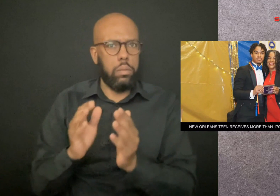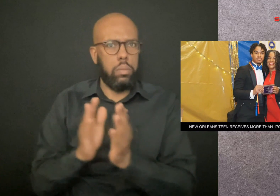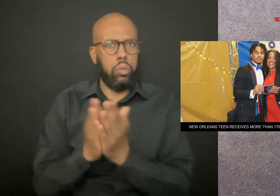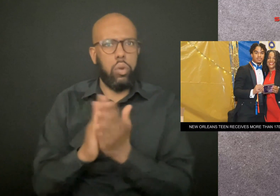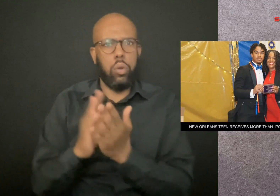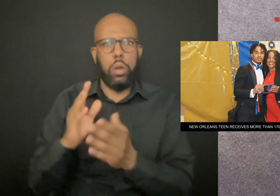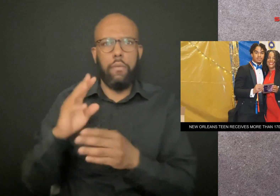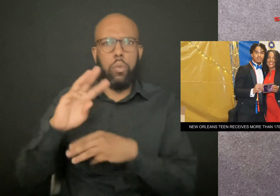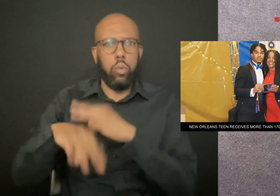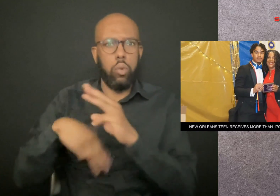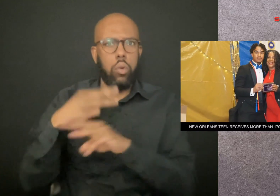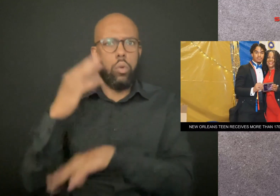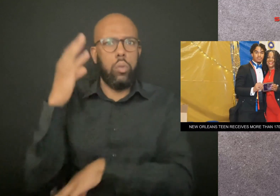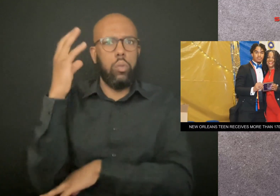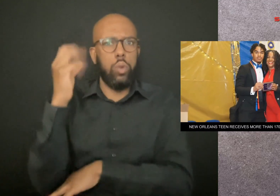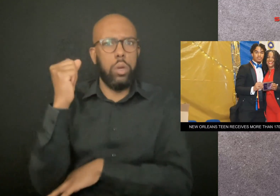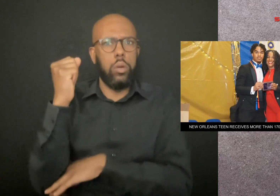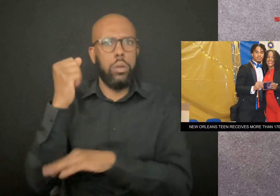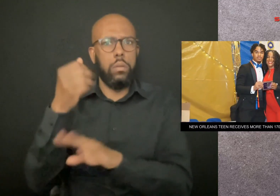according to the Guinness Book of World Records